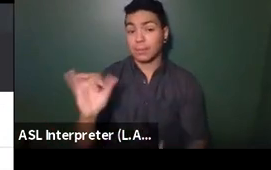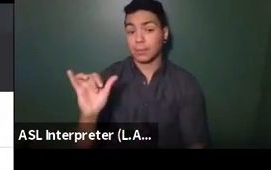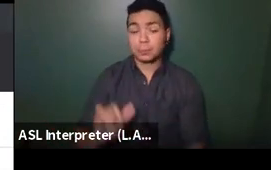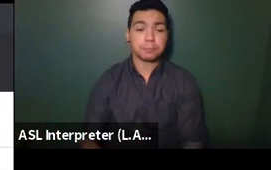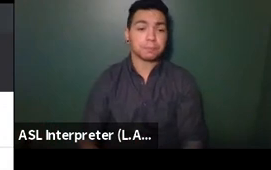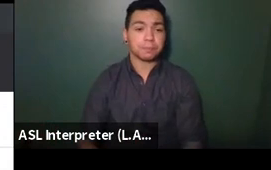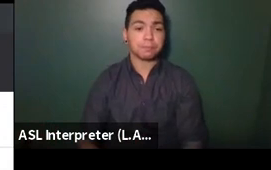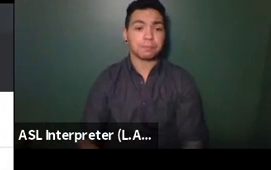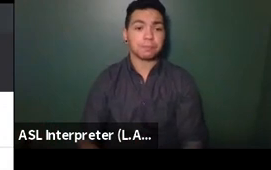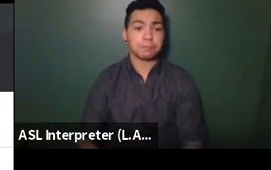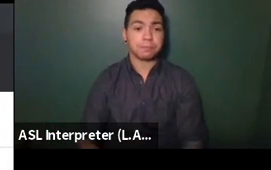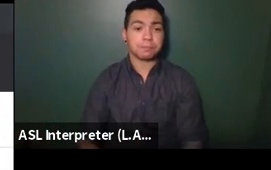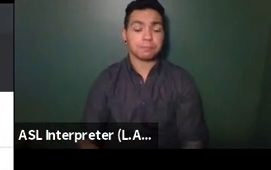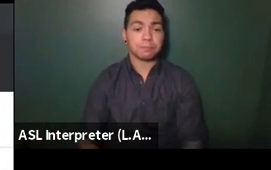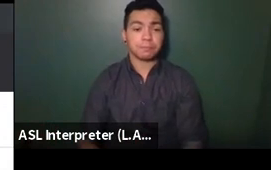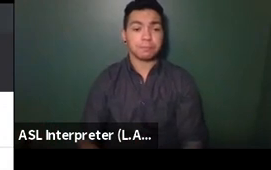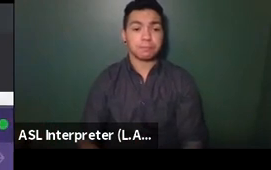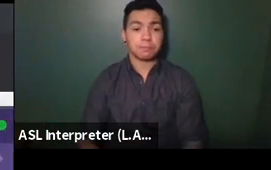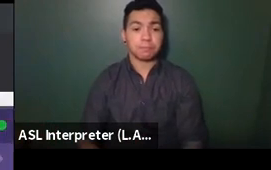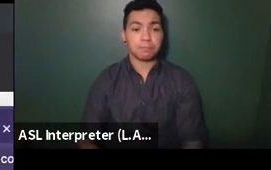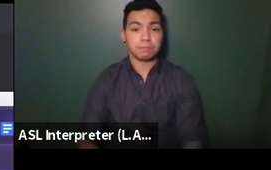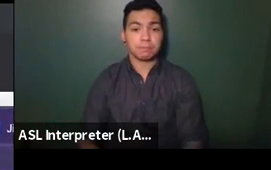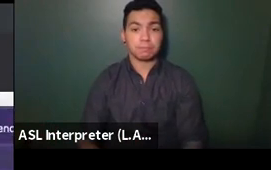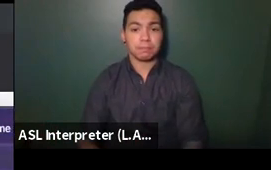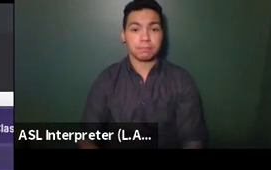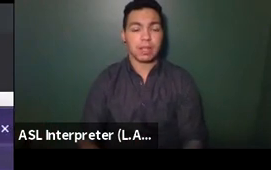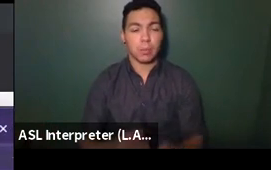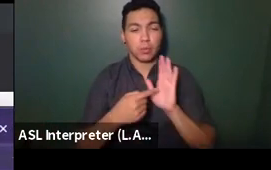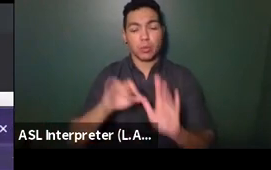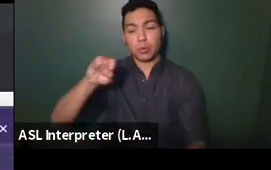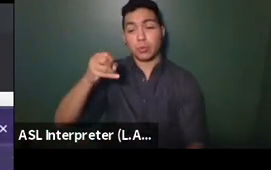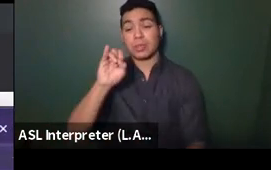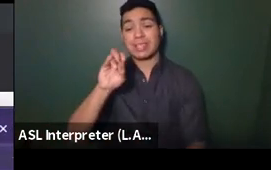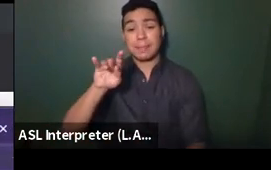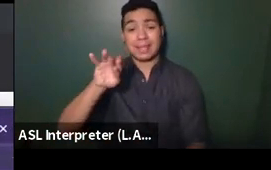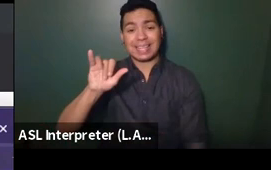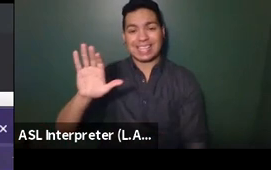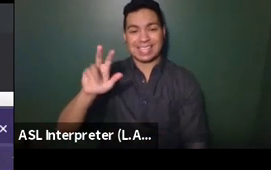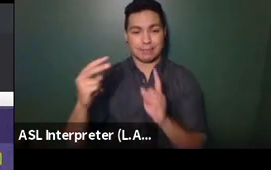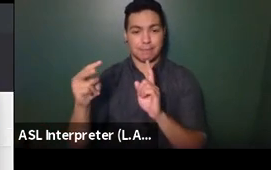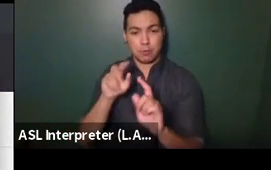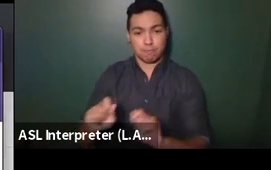Katherine Livick - ESD 112: if I go and I'll show you what it looks like to Jimmy now. Katherine Livick - ESD 112: We're going to reload his stream.